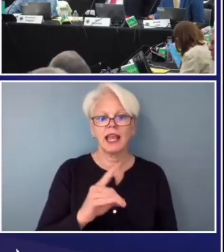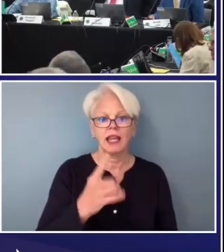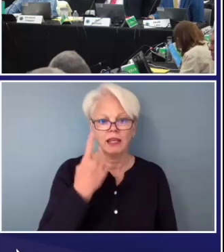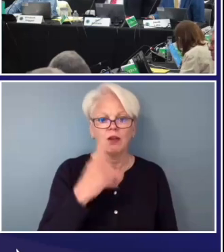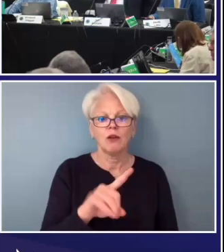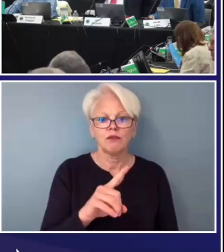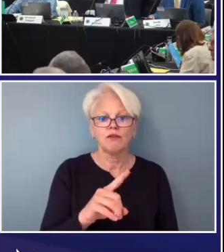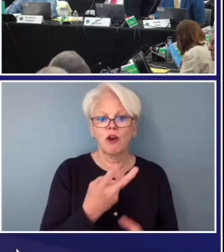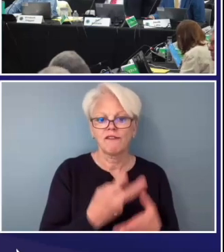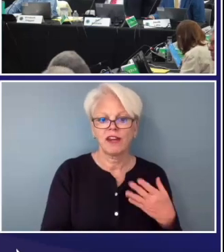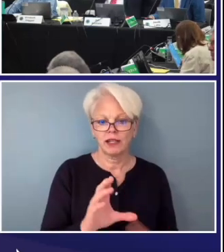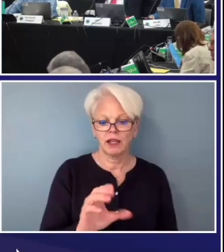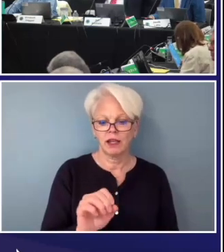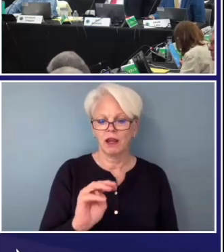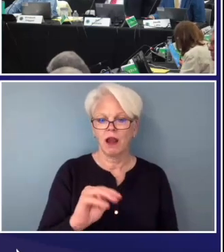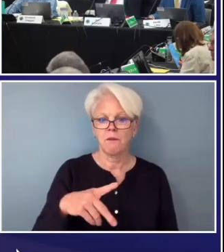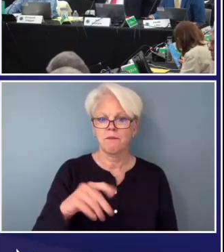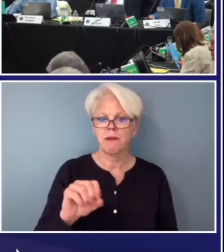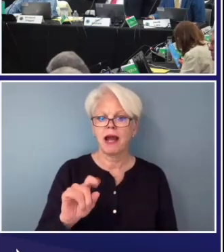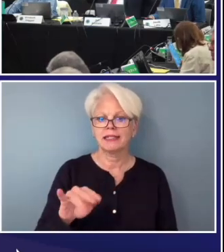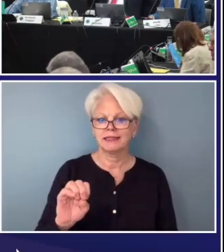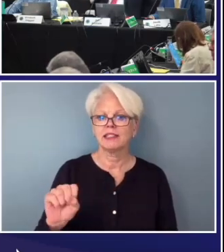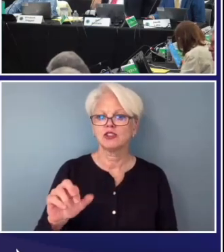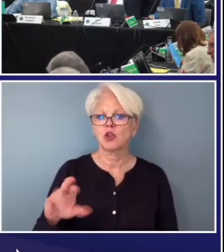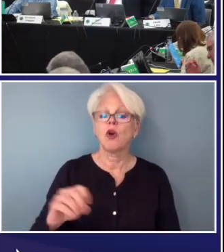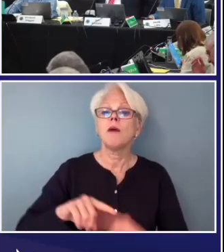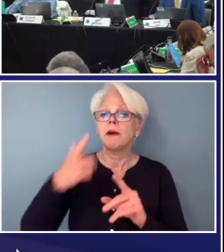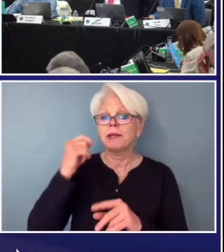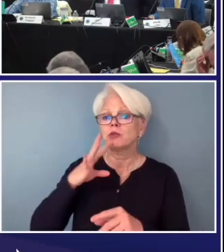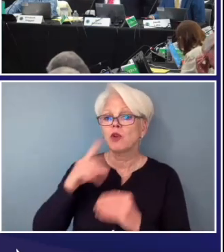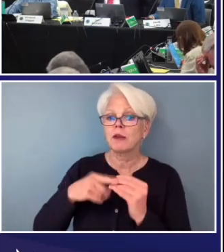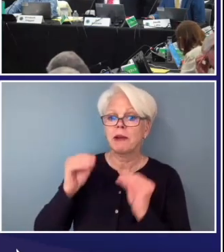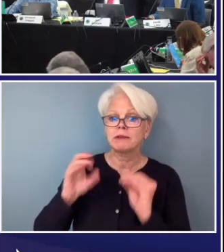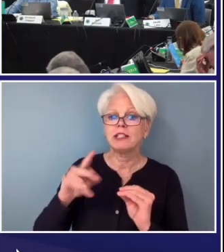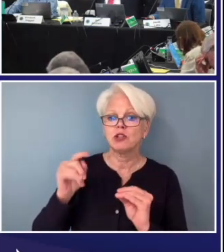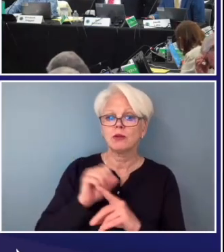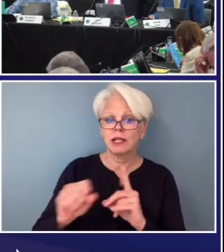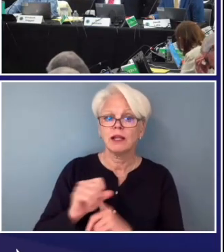But I think because we're talking about a teachout situation where an institution is shutting down, it might be a little